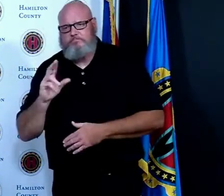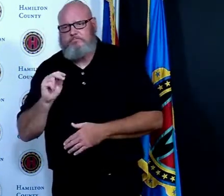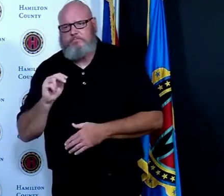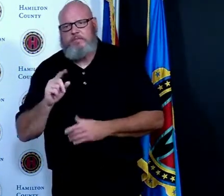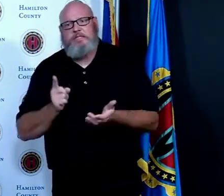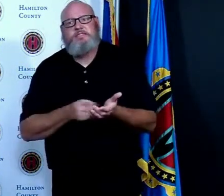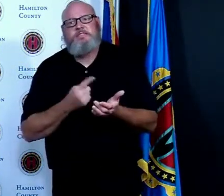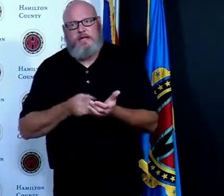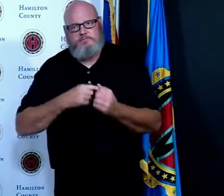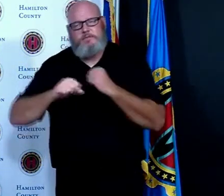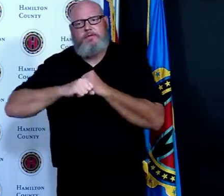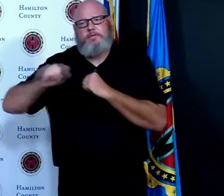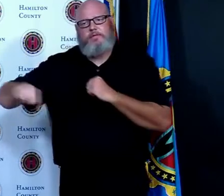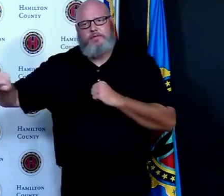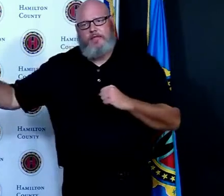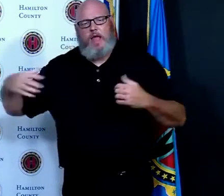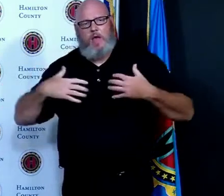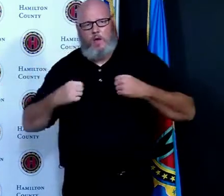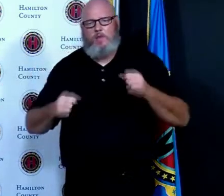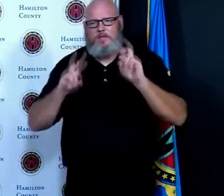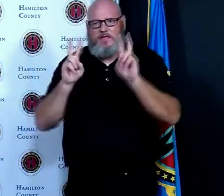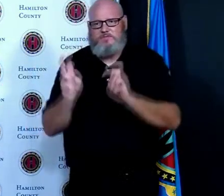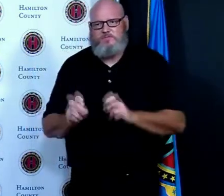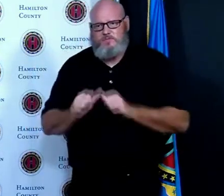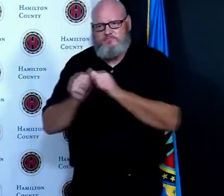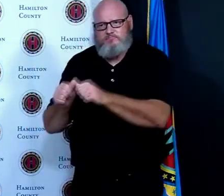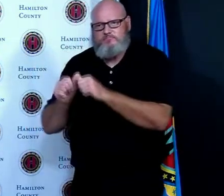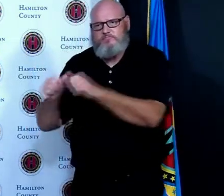so could you just illuminate just a little bit sorry John illuminate just a little bit on that